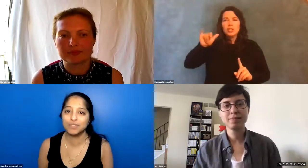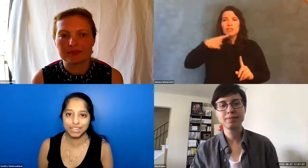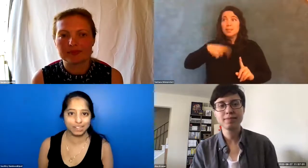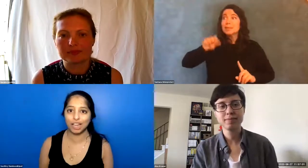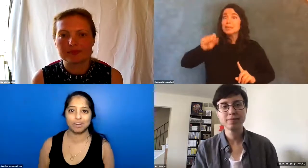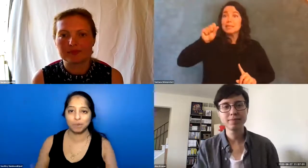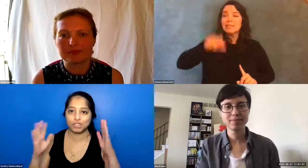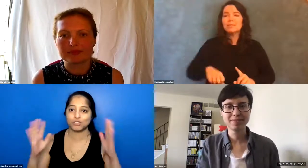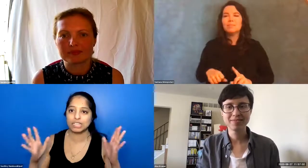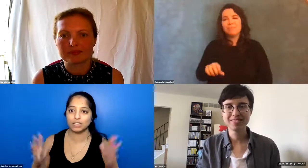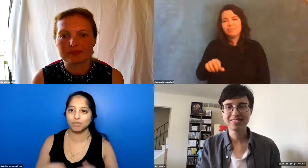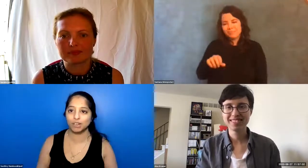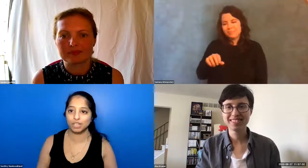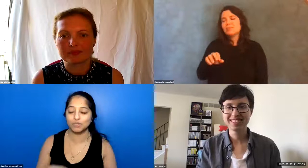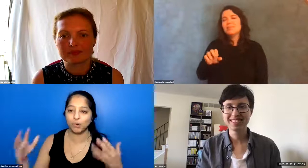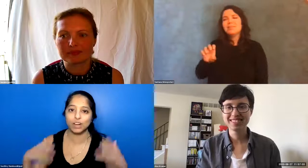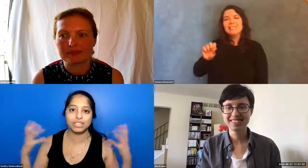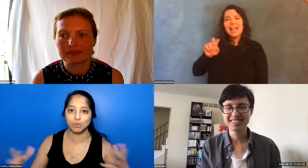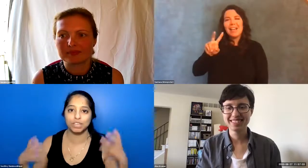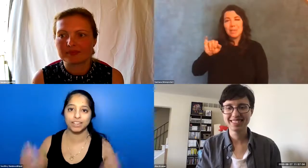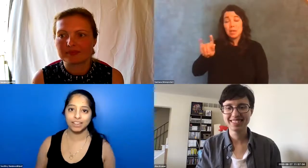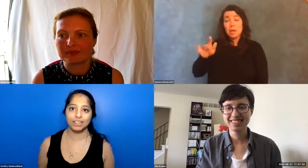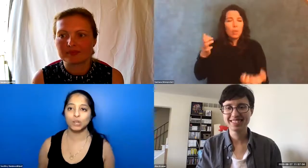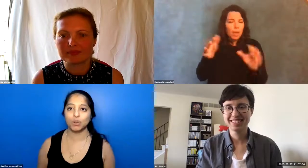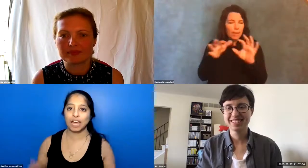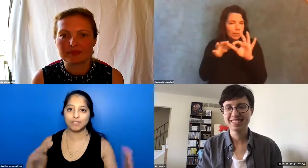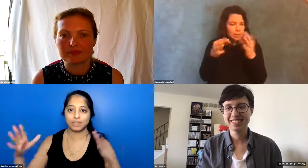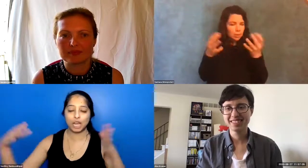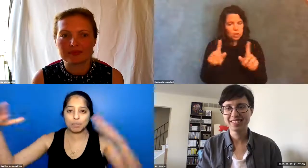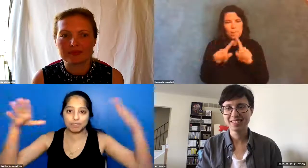have said it a lot but I want to stress it even more is that we -- a lot of us are coming